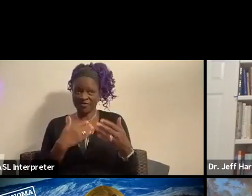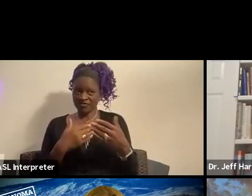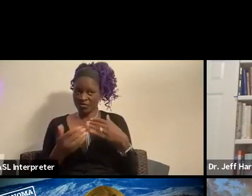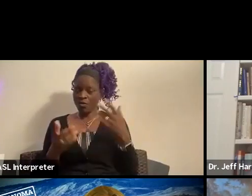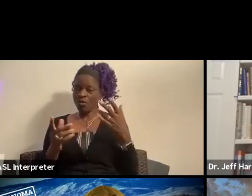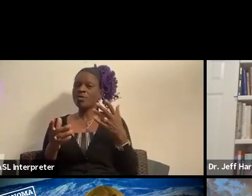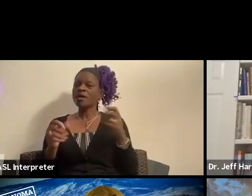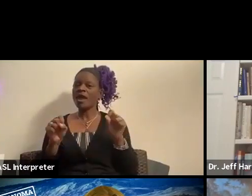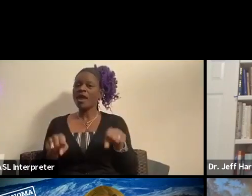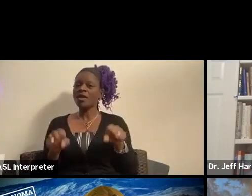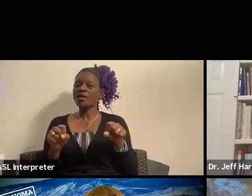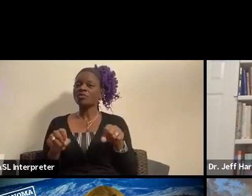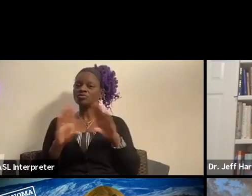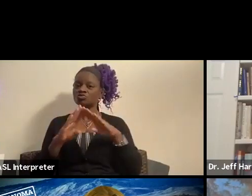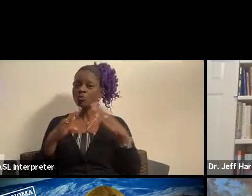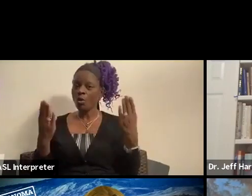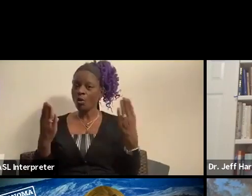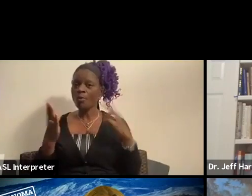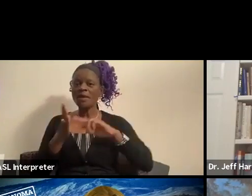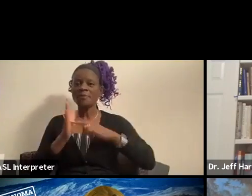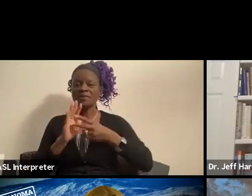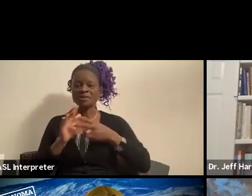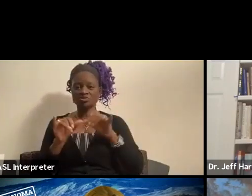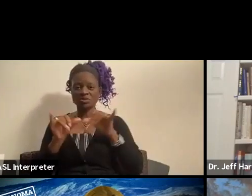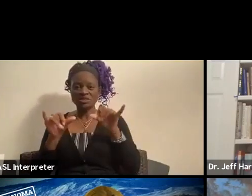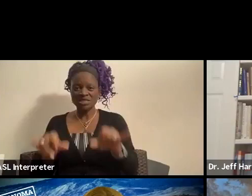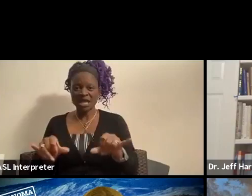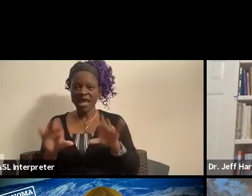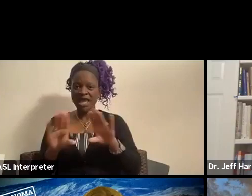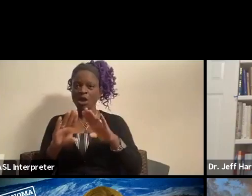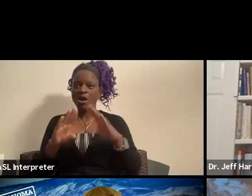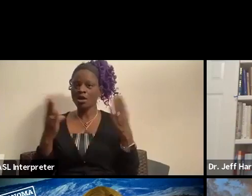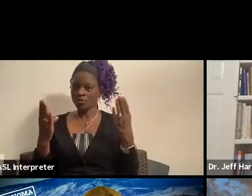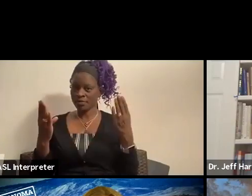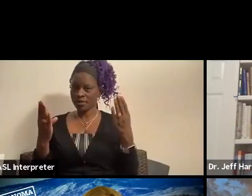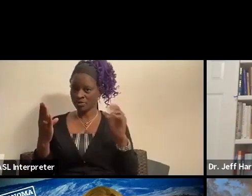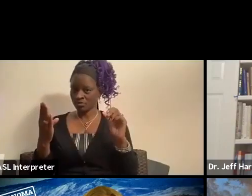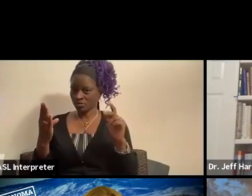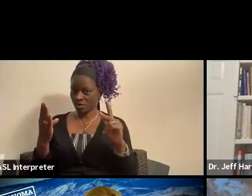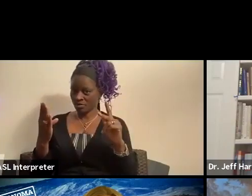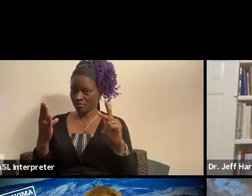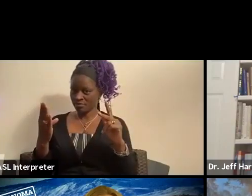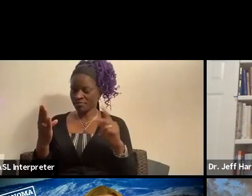doctora Mase may have approved nine schools on waiver. They now have to comply with all the new rules.